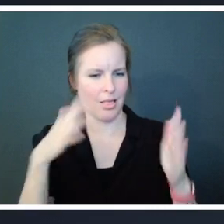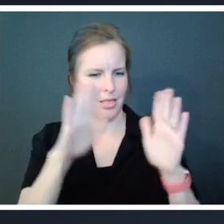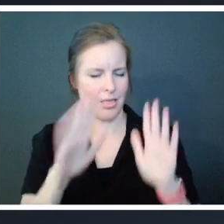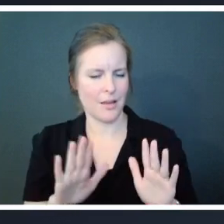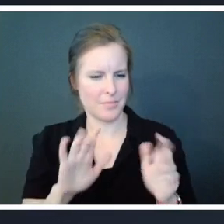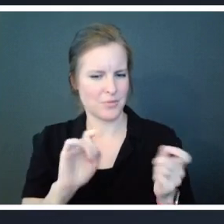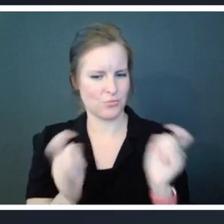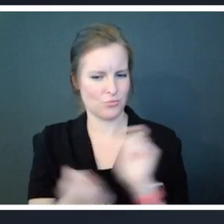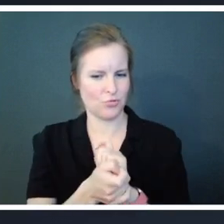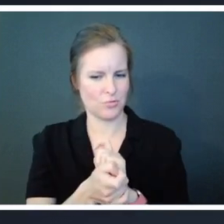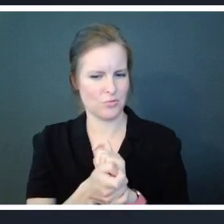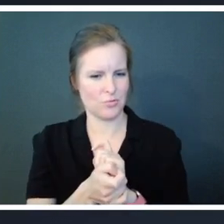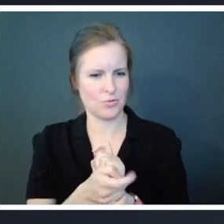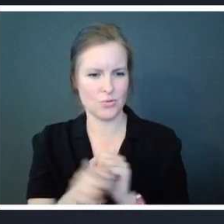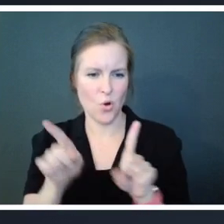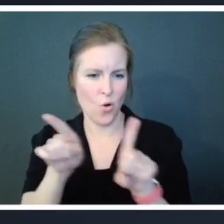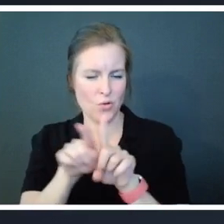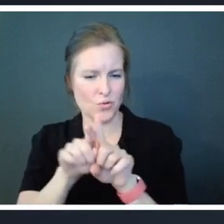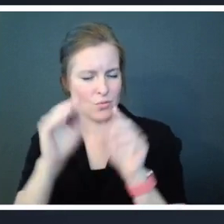climate change." Alison Cawood: